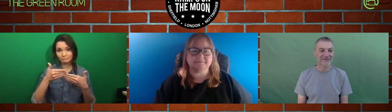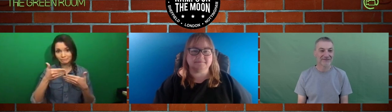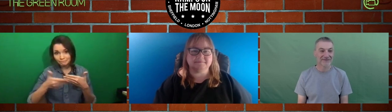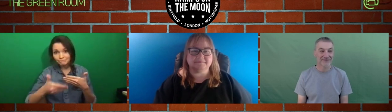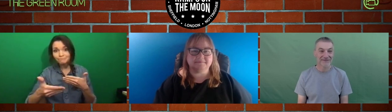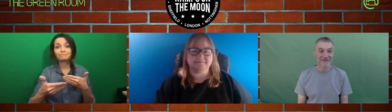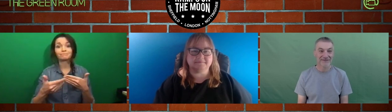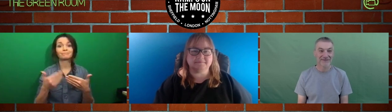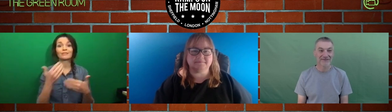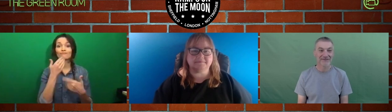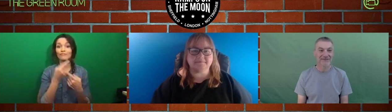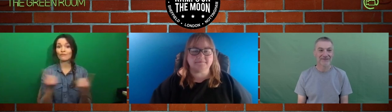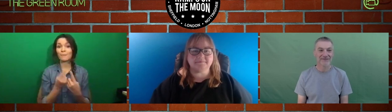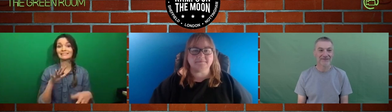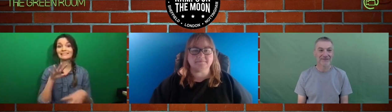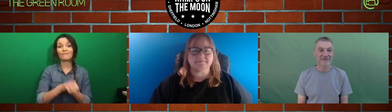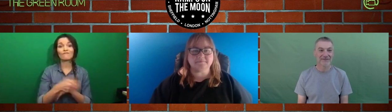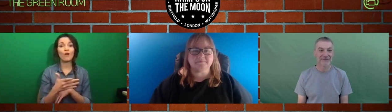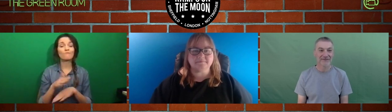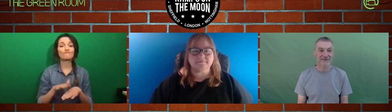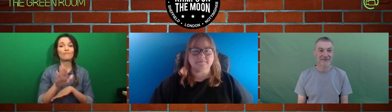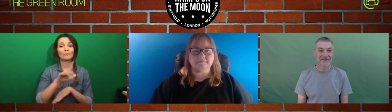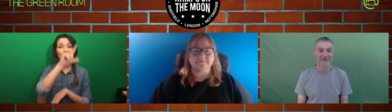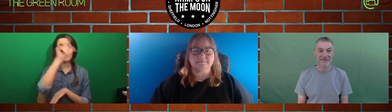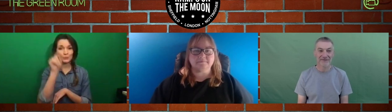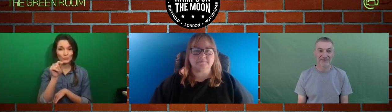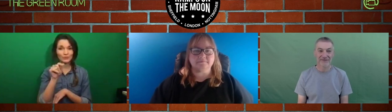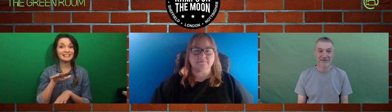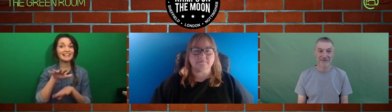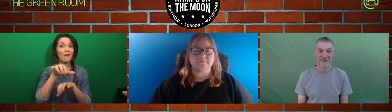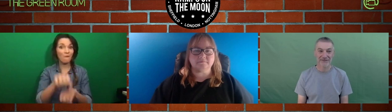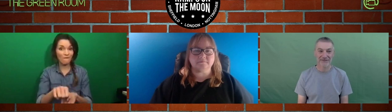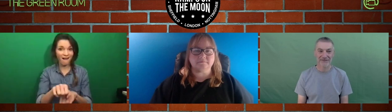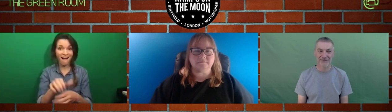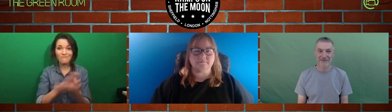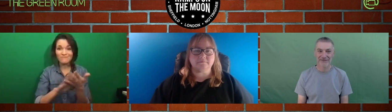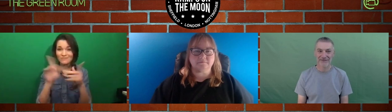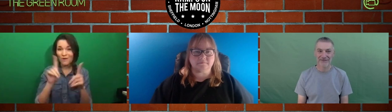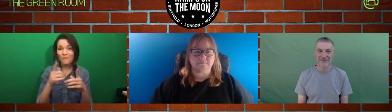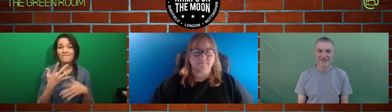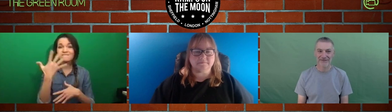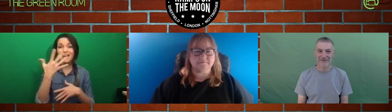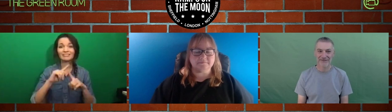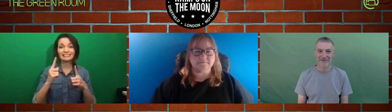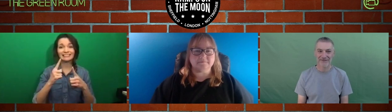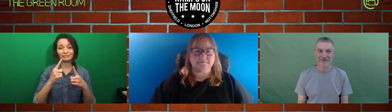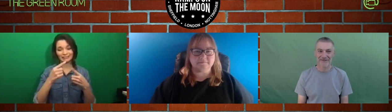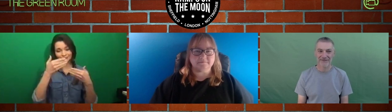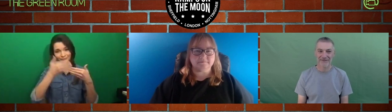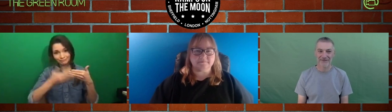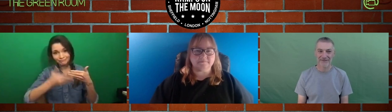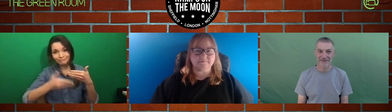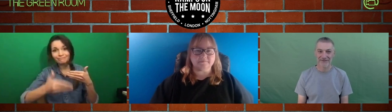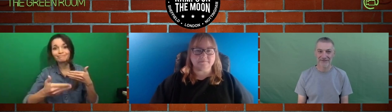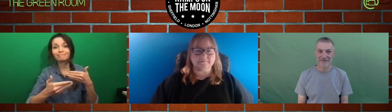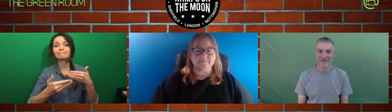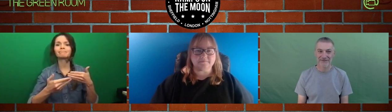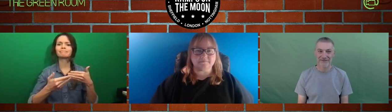Ramps on the Moon takeover and we will be doing five episodes and each episode will be looking at the